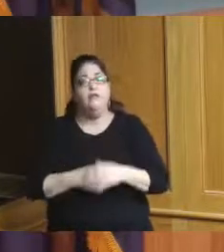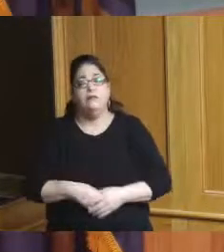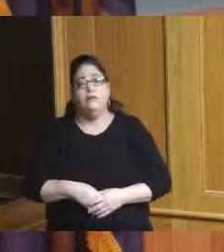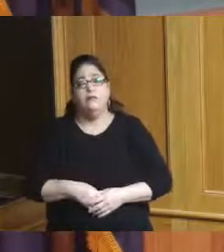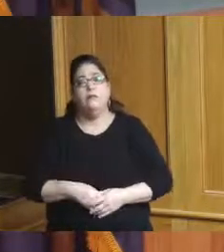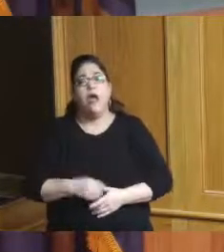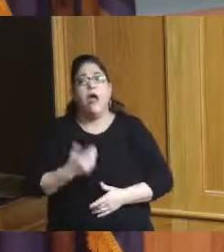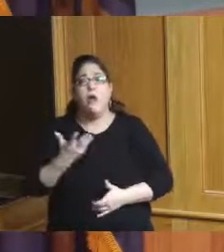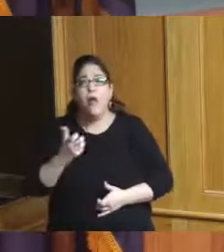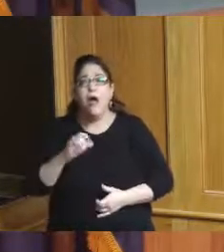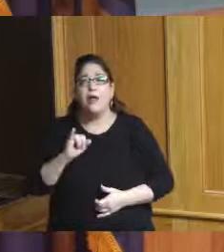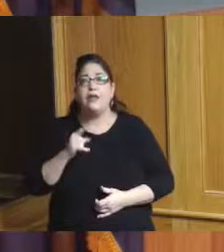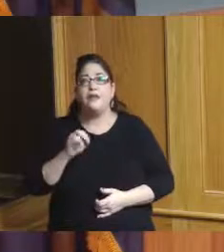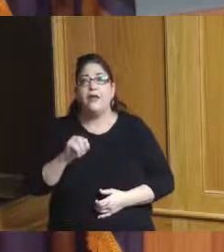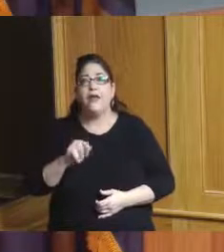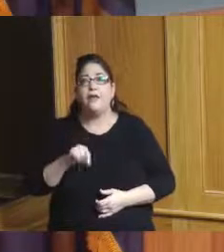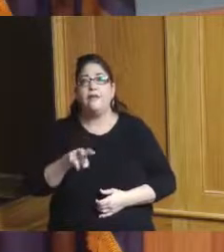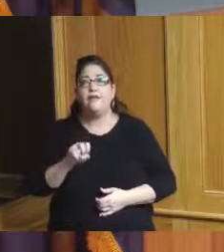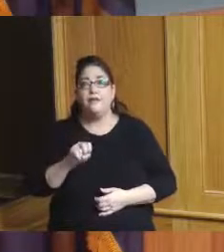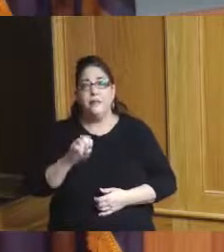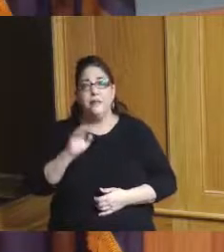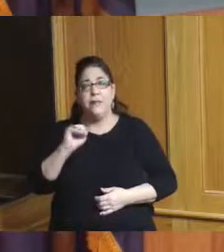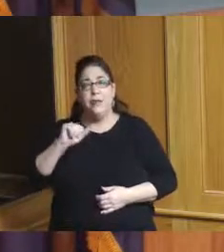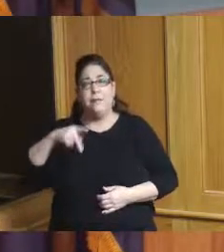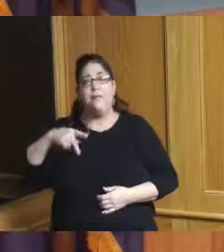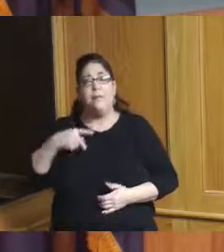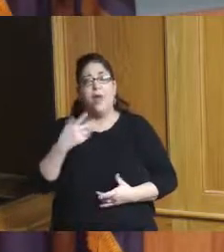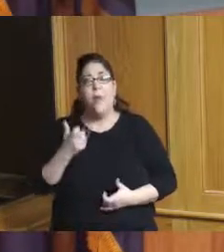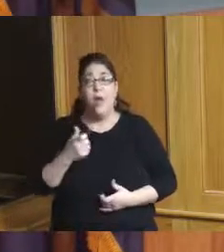someone asks what are you doing with affordable housing what are you doing with workforce housing